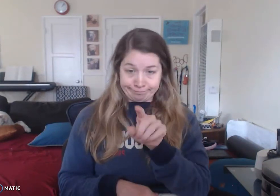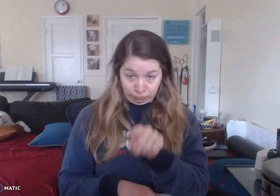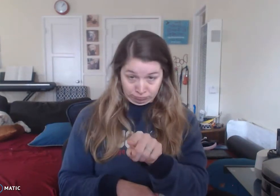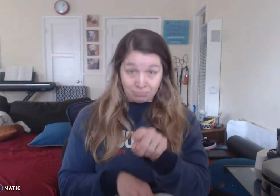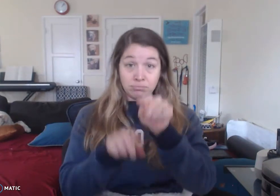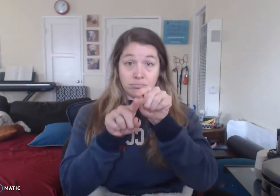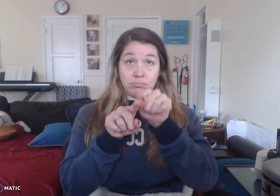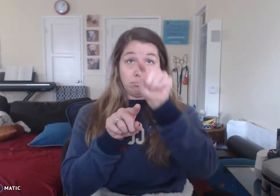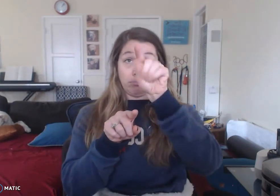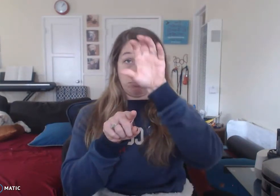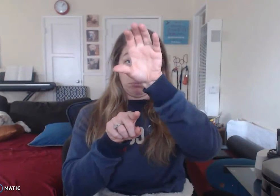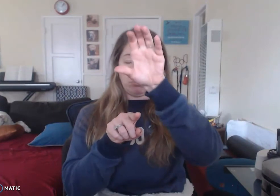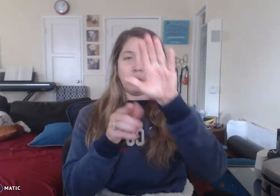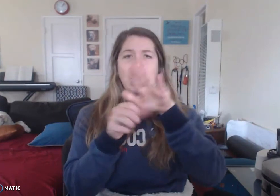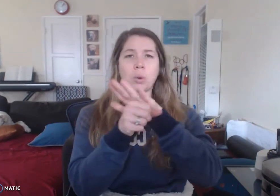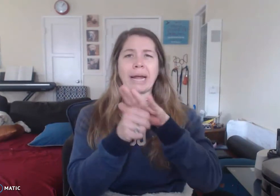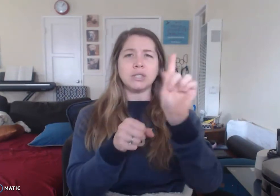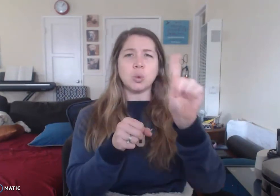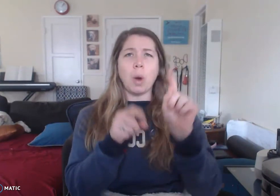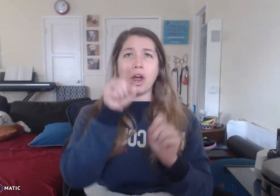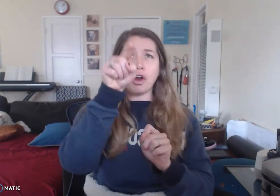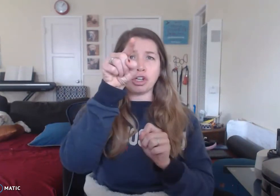Then branching out from the middle bubble will be 5 additional bubbles, labeled as the 5 parameters. For example, the first bubble will be Location, On the chin.